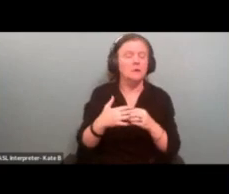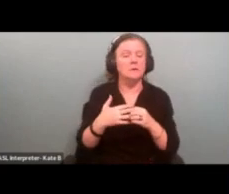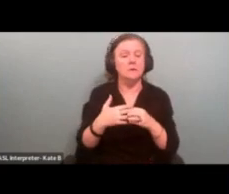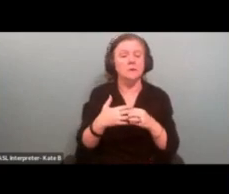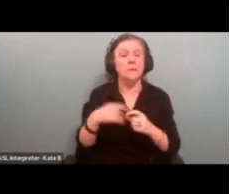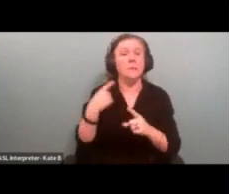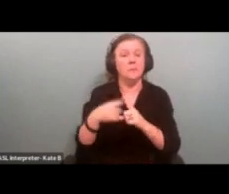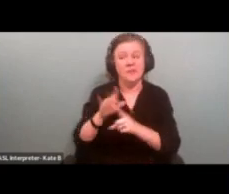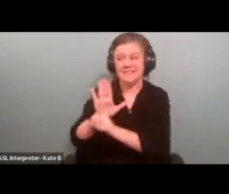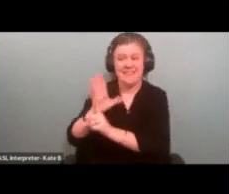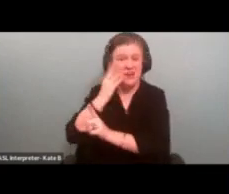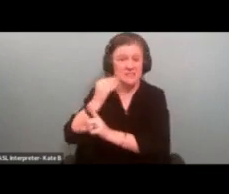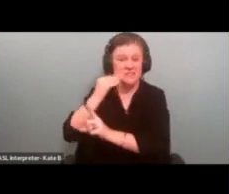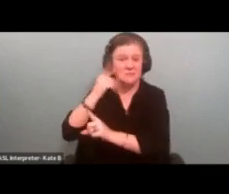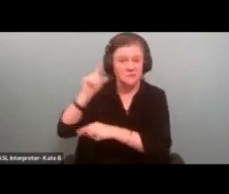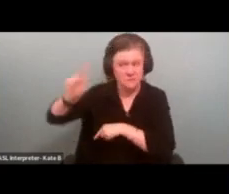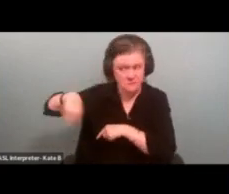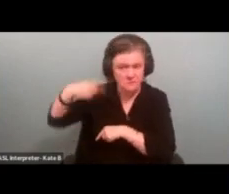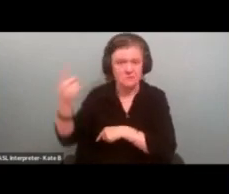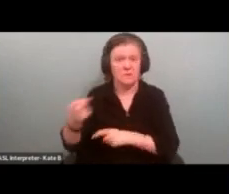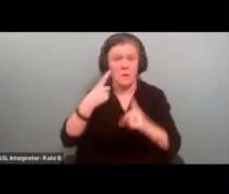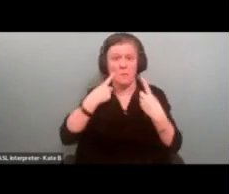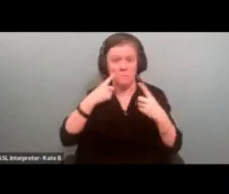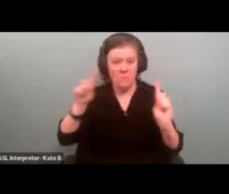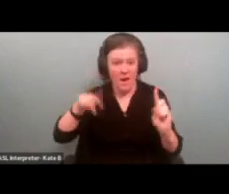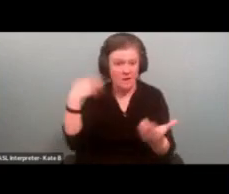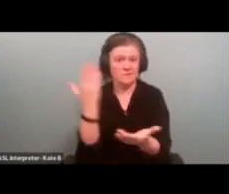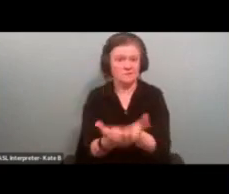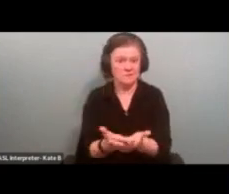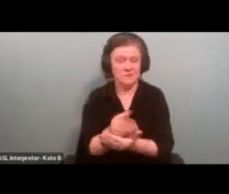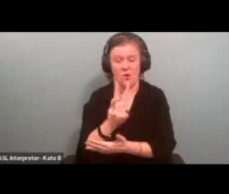they've experienced, to get to this wraparound space, we can't